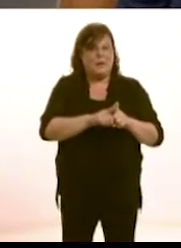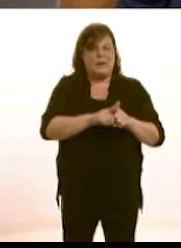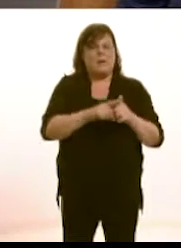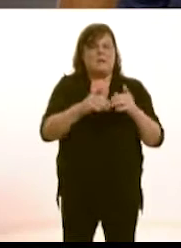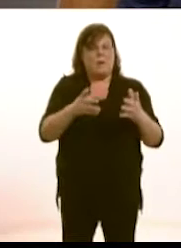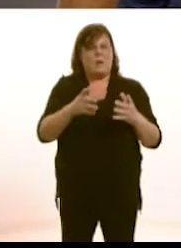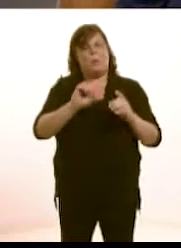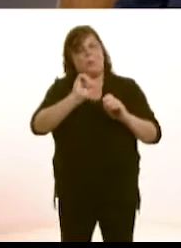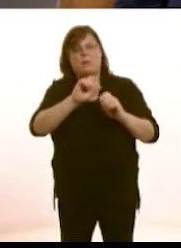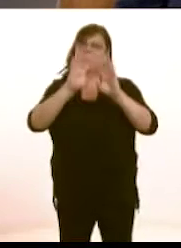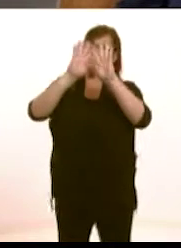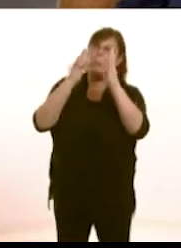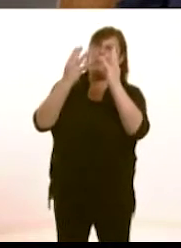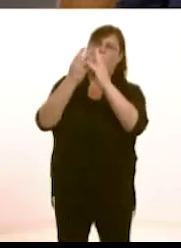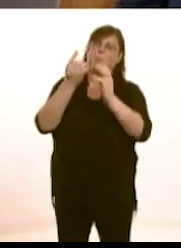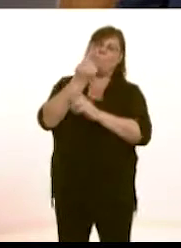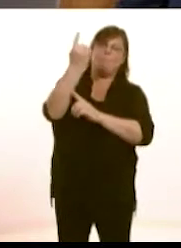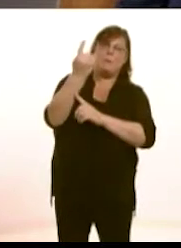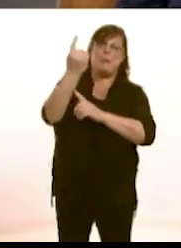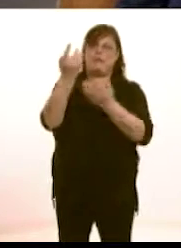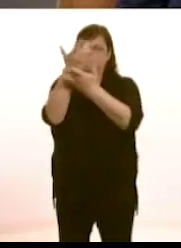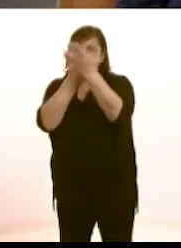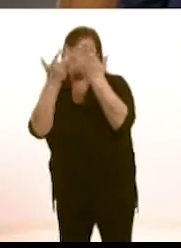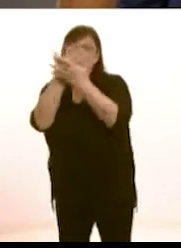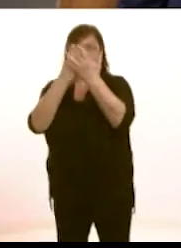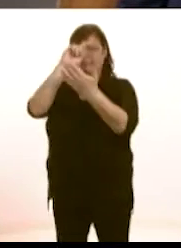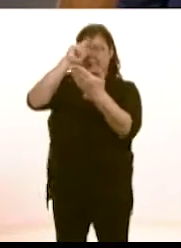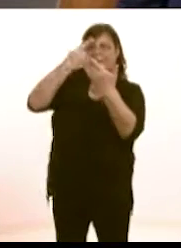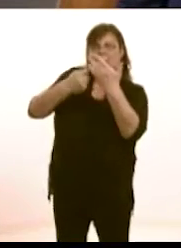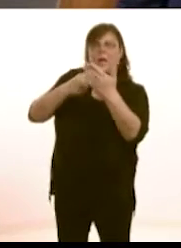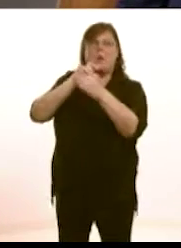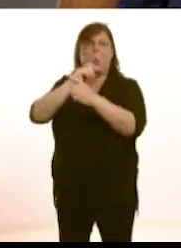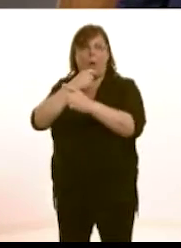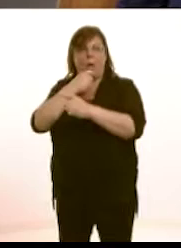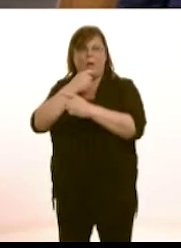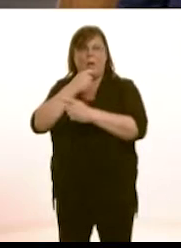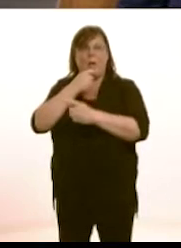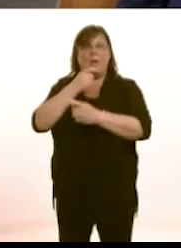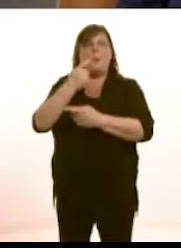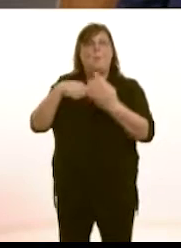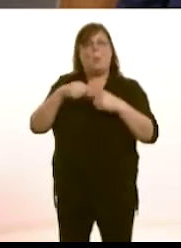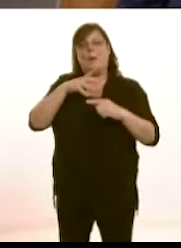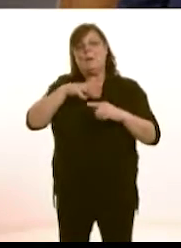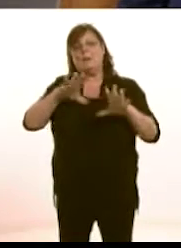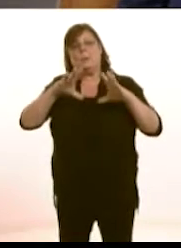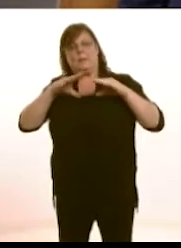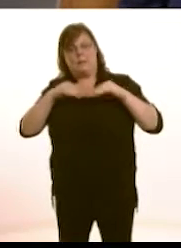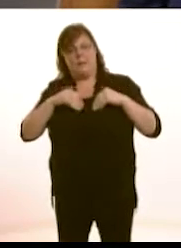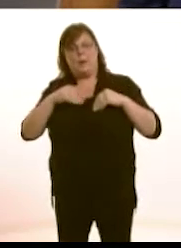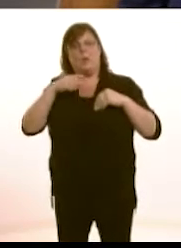The board must consider the points that are being made, and Ministers will consider any representations, but we wouldnít get away from the fact that there needs to be a specialist